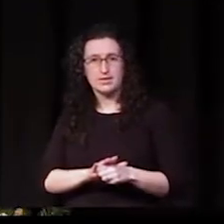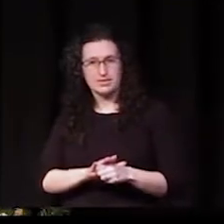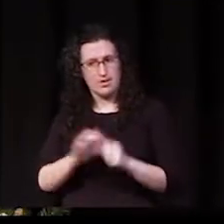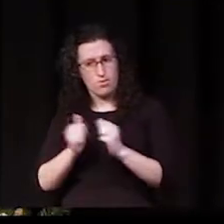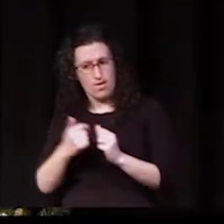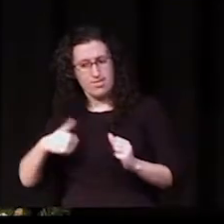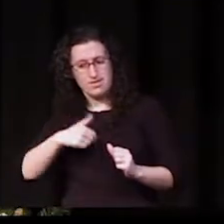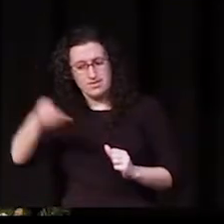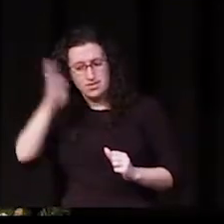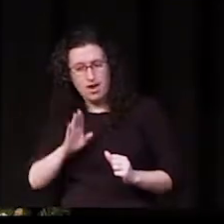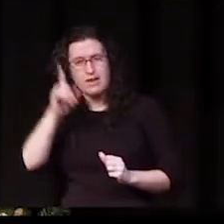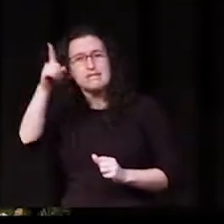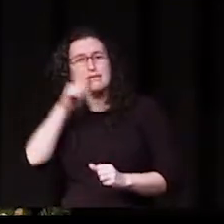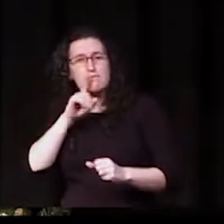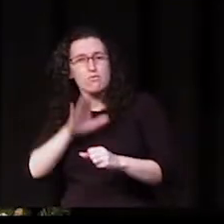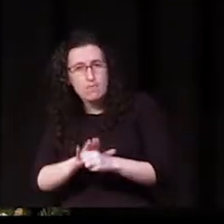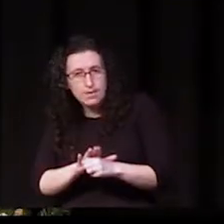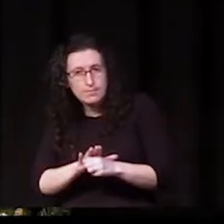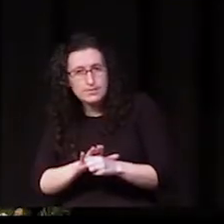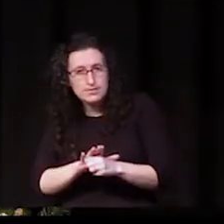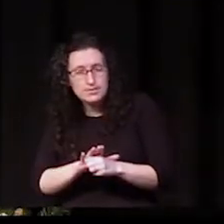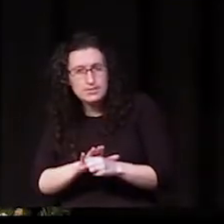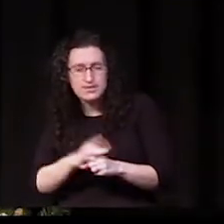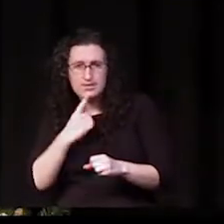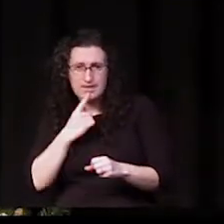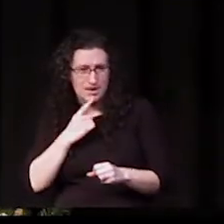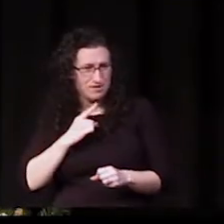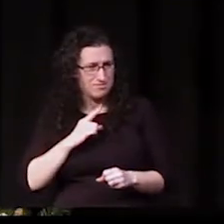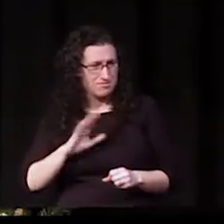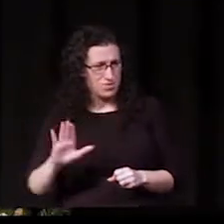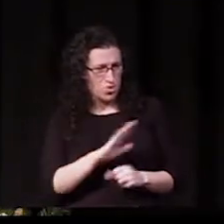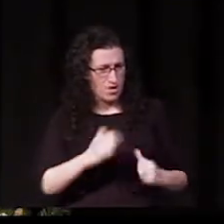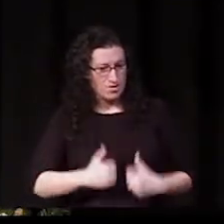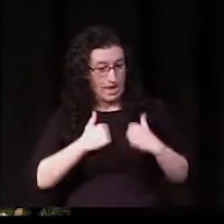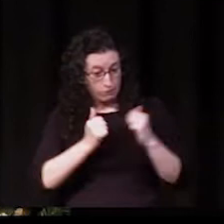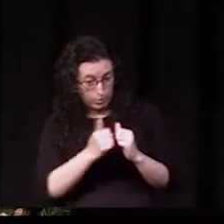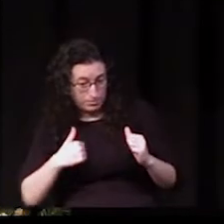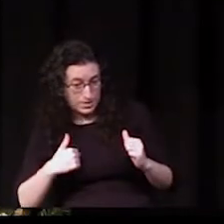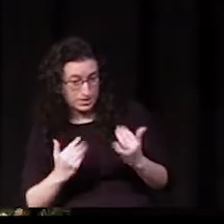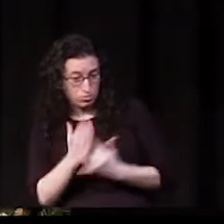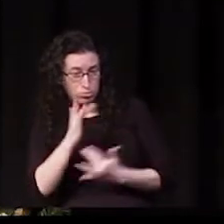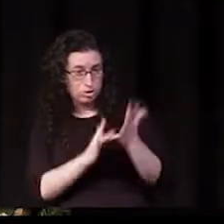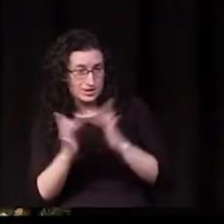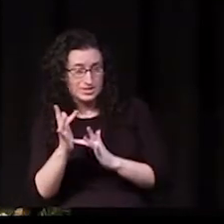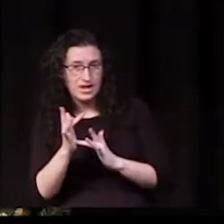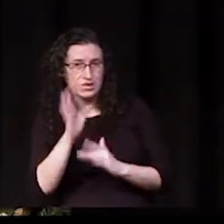promises that our lives with Him will bear much fruit. Have you been feeling discouraged,